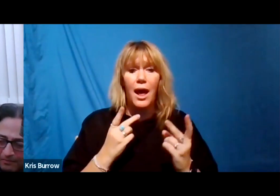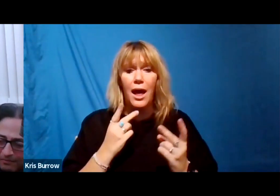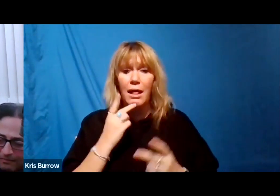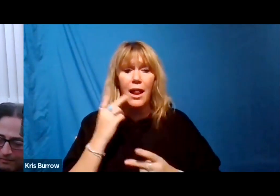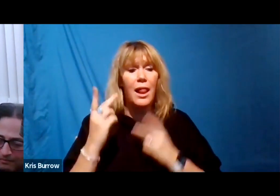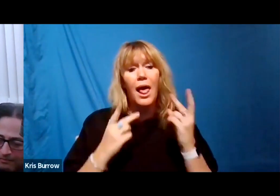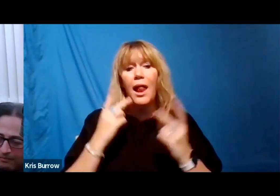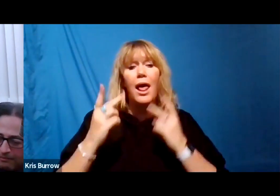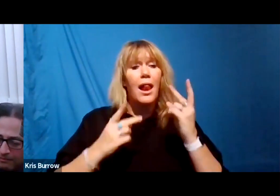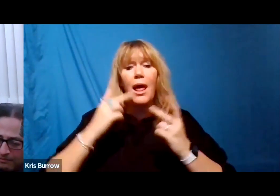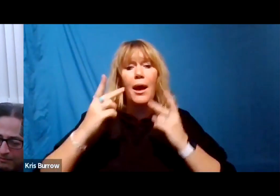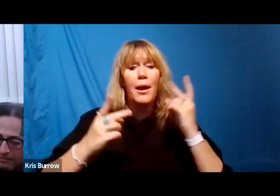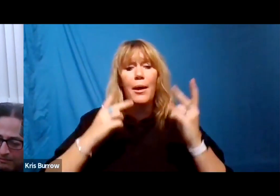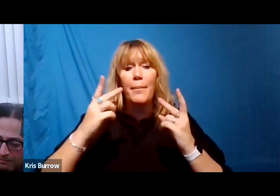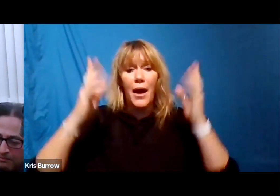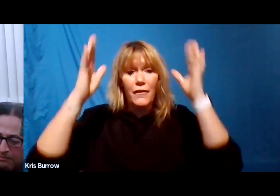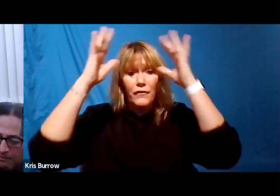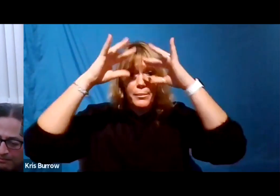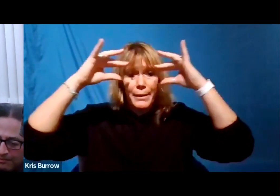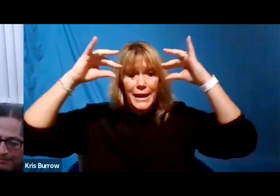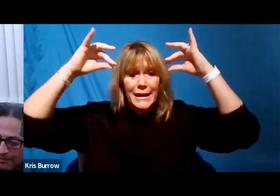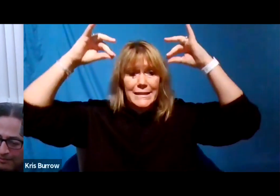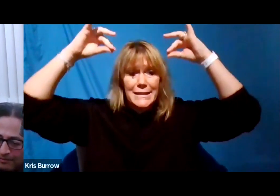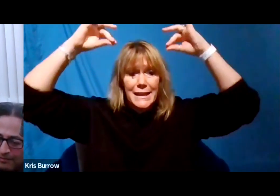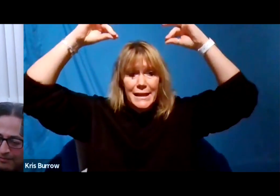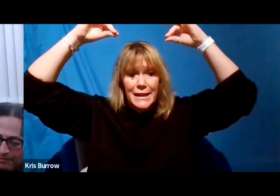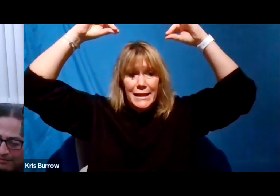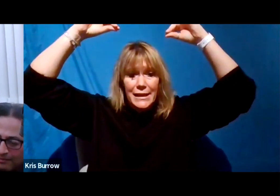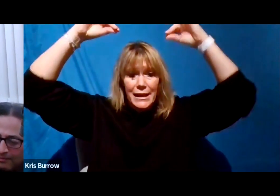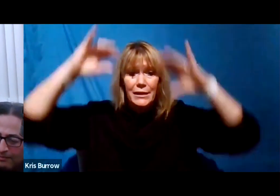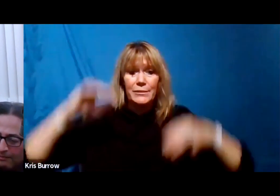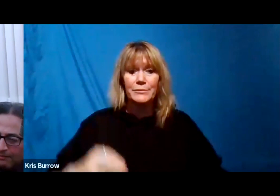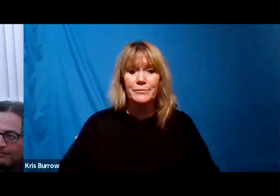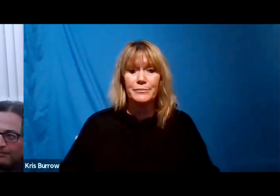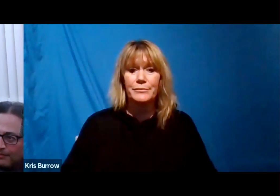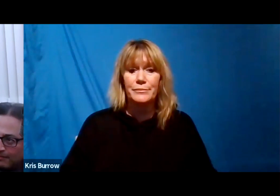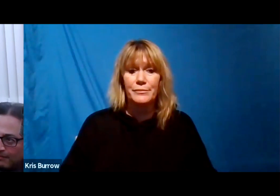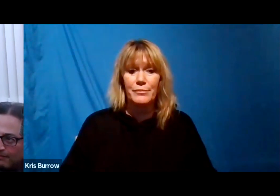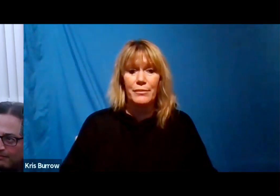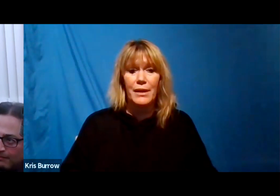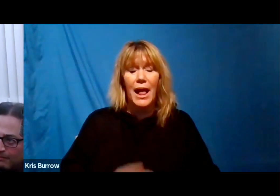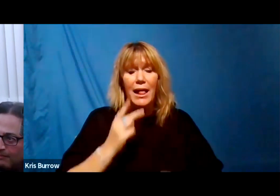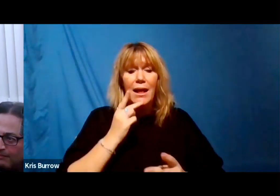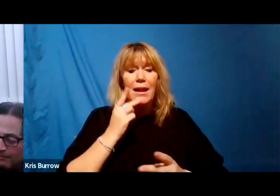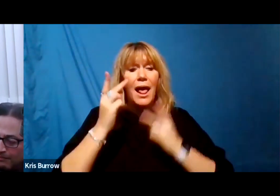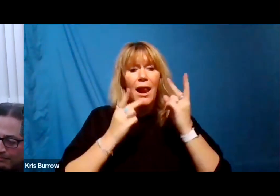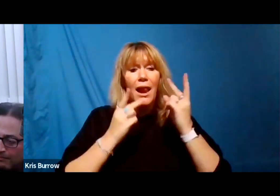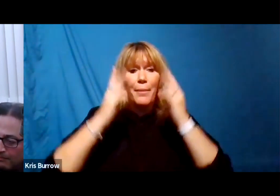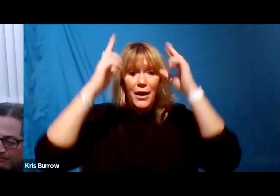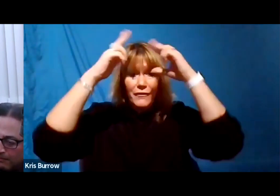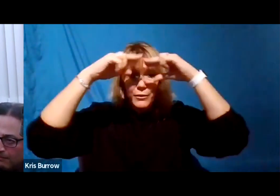crumpled up together and runs across my head.